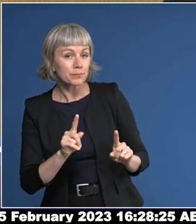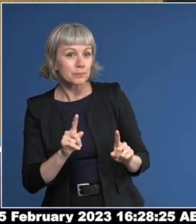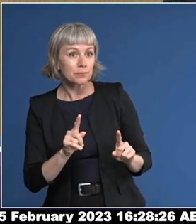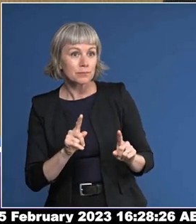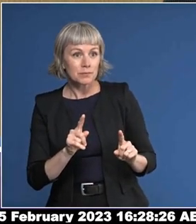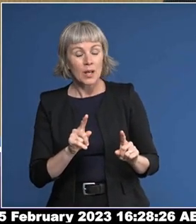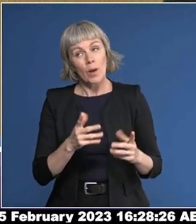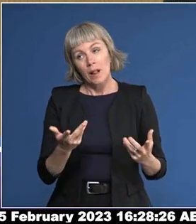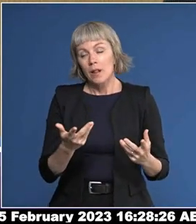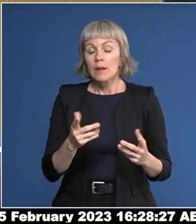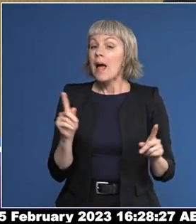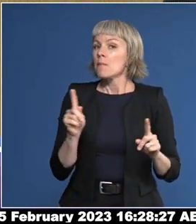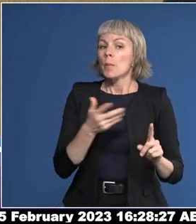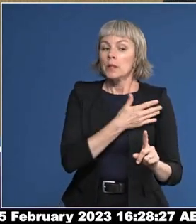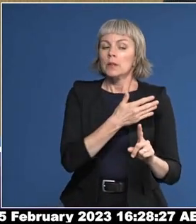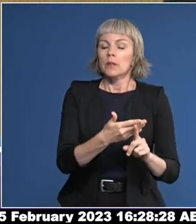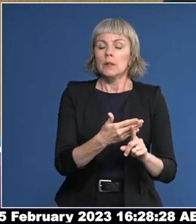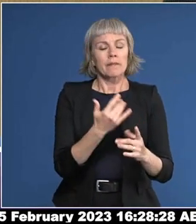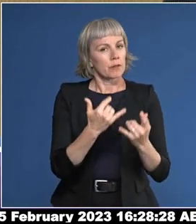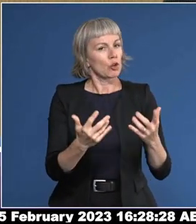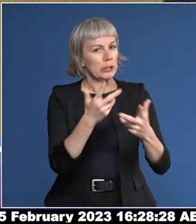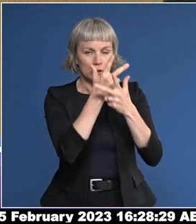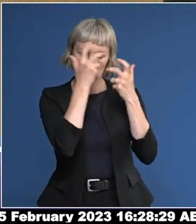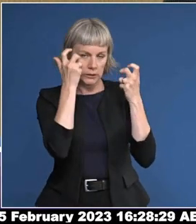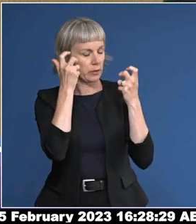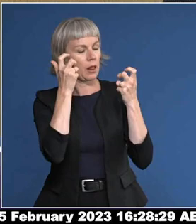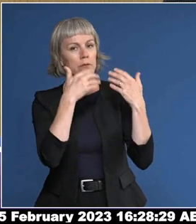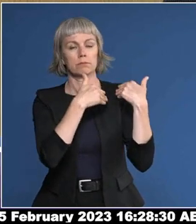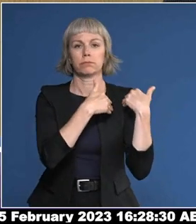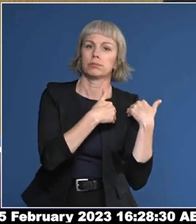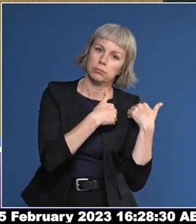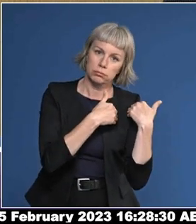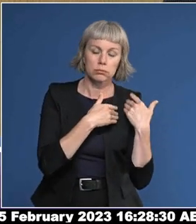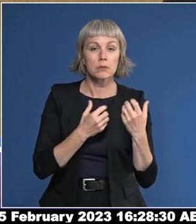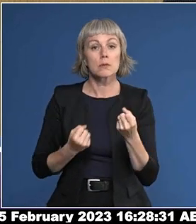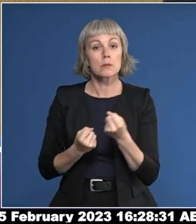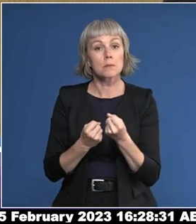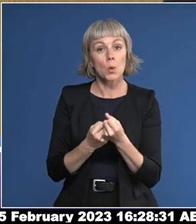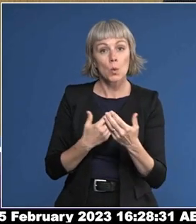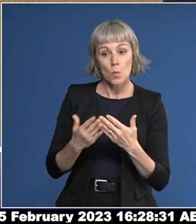particular juncture. Support coordination providers have had their pricing frozen for